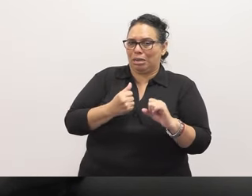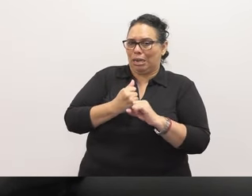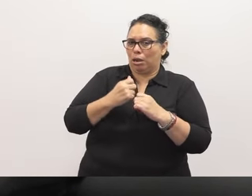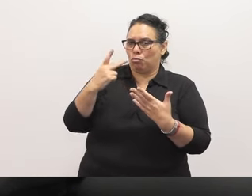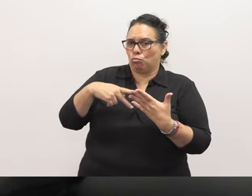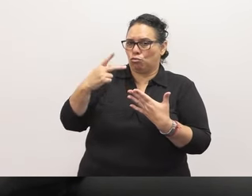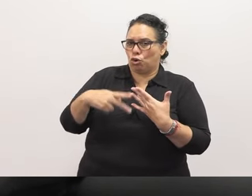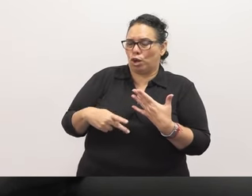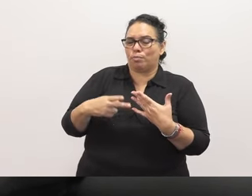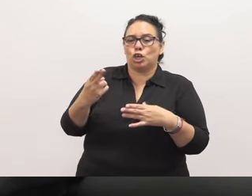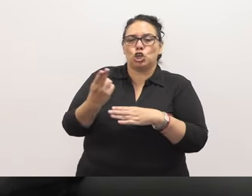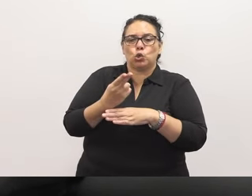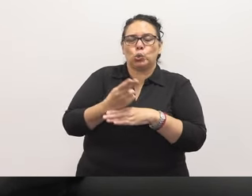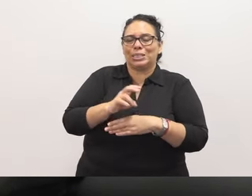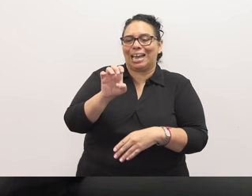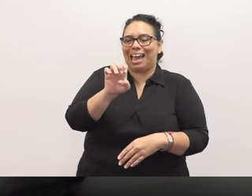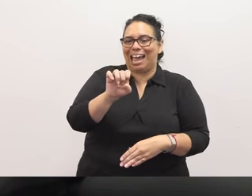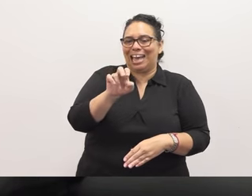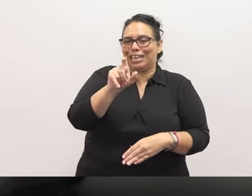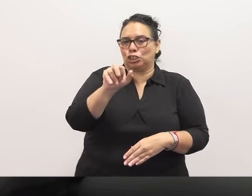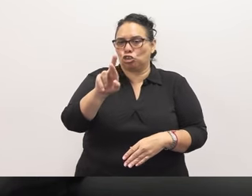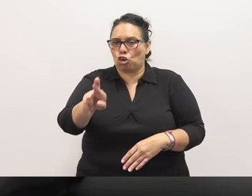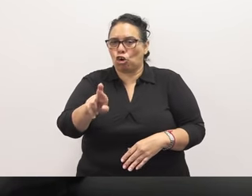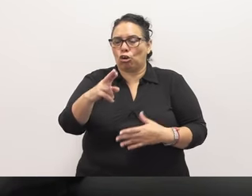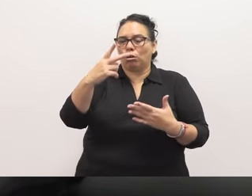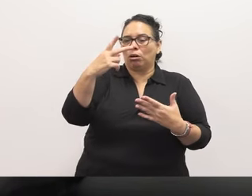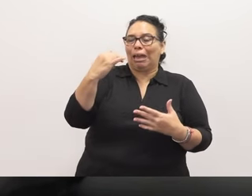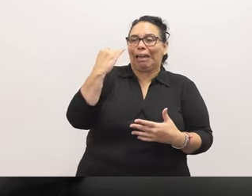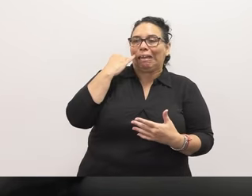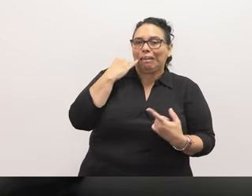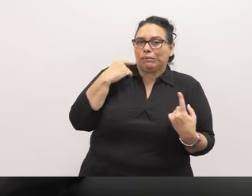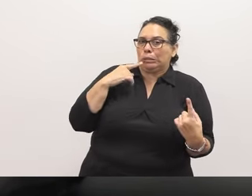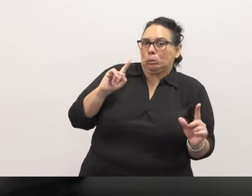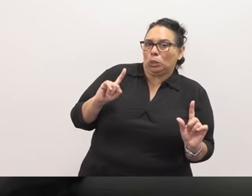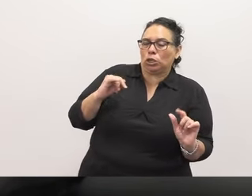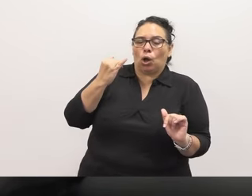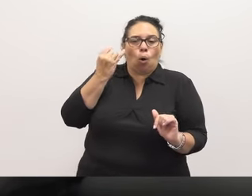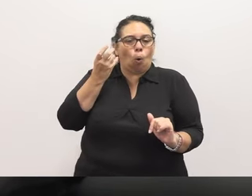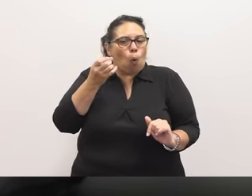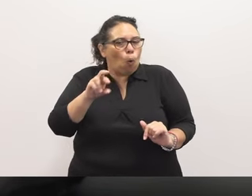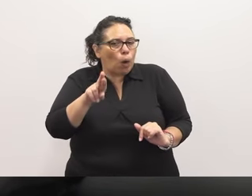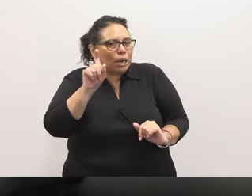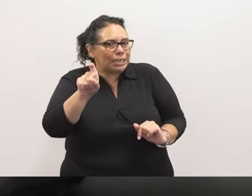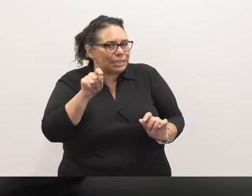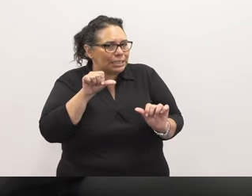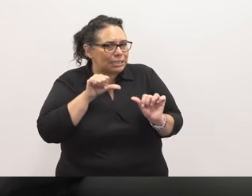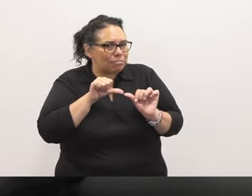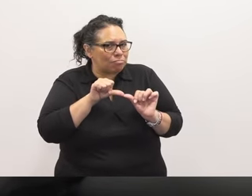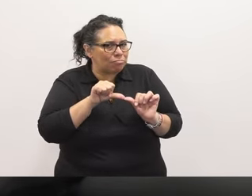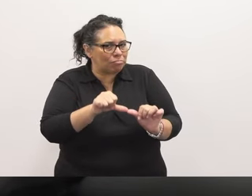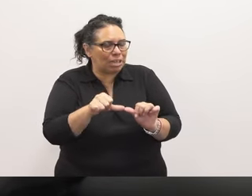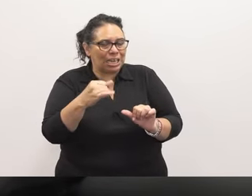to really test if that works or what we would need to continue to maintain if we see results coming from it.